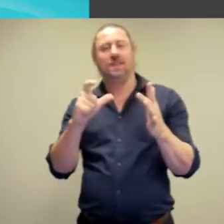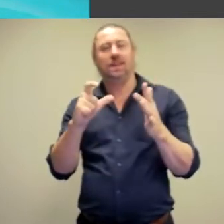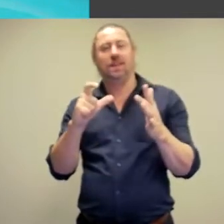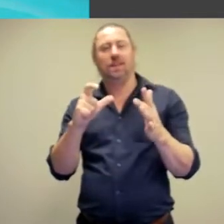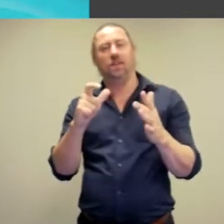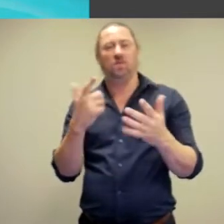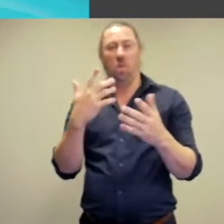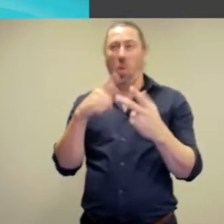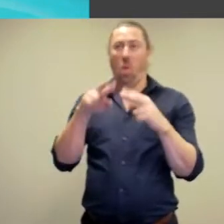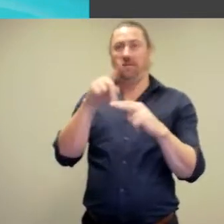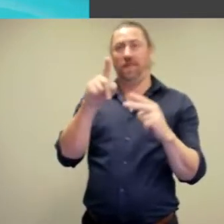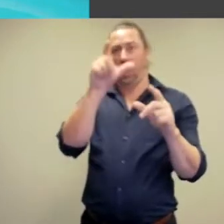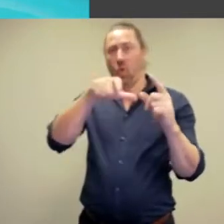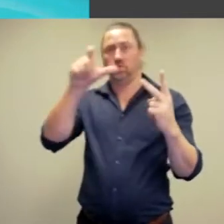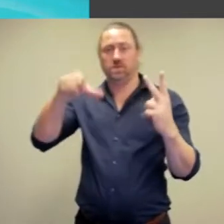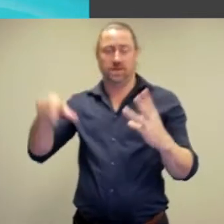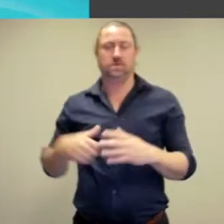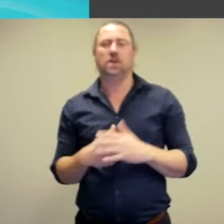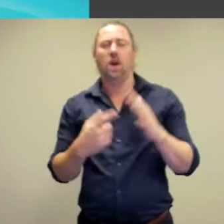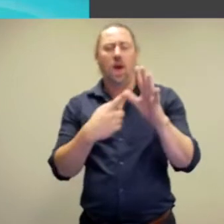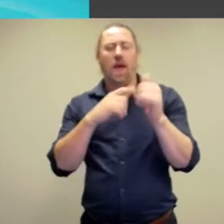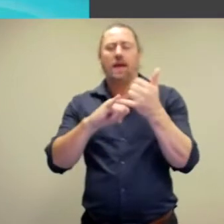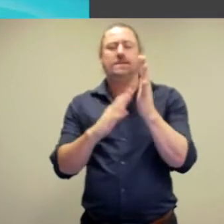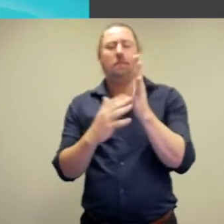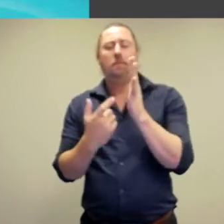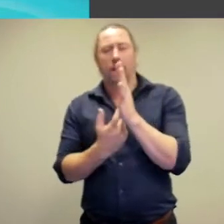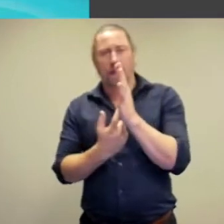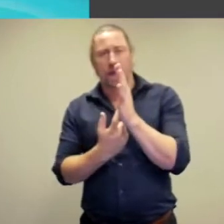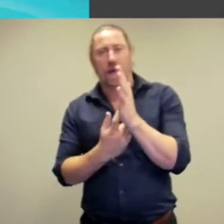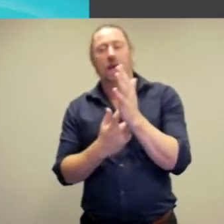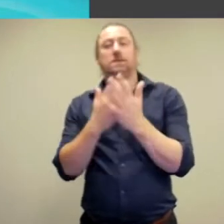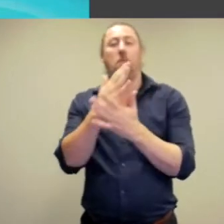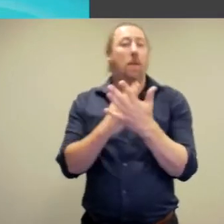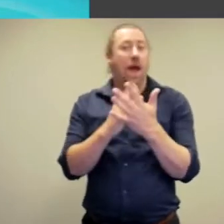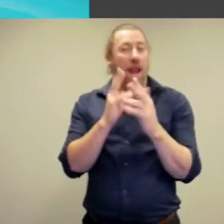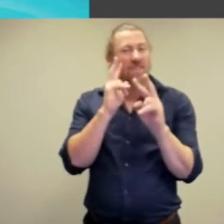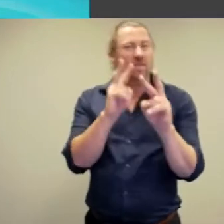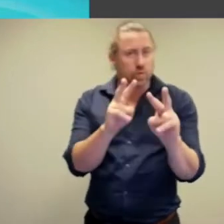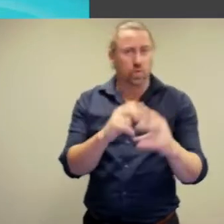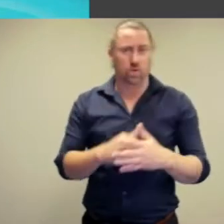So ASMR is partly